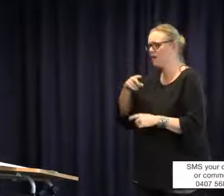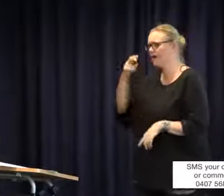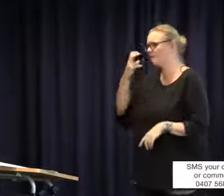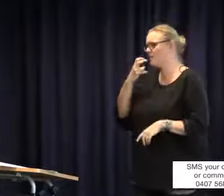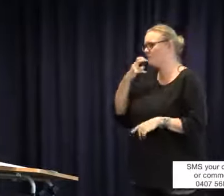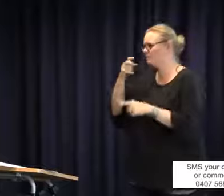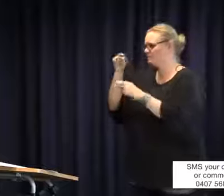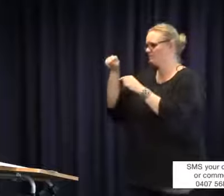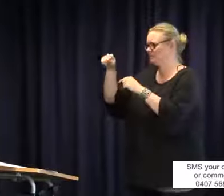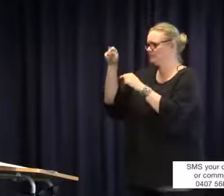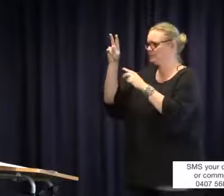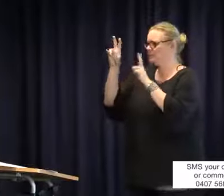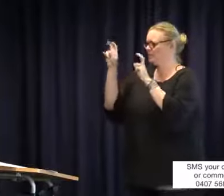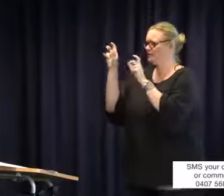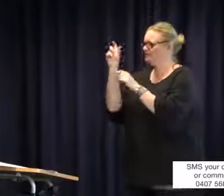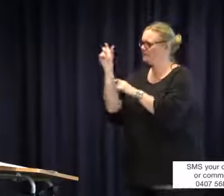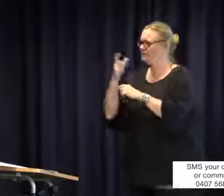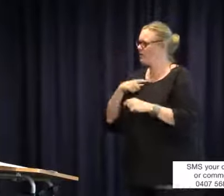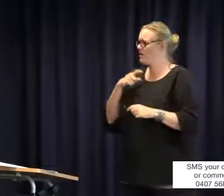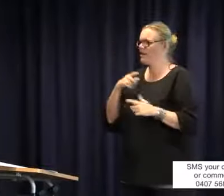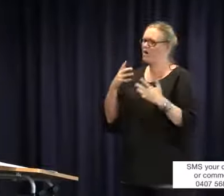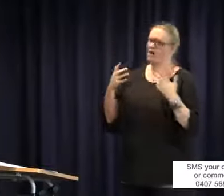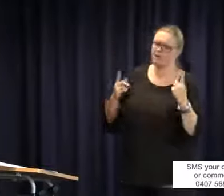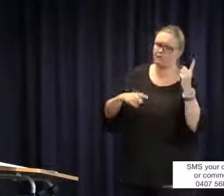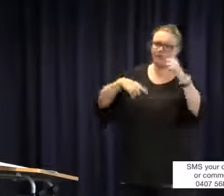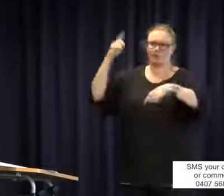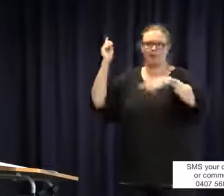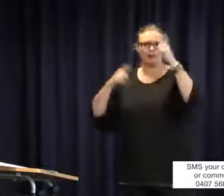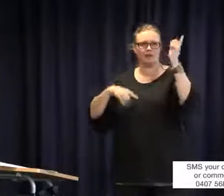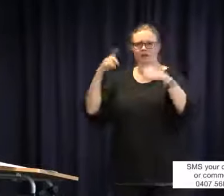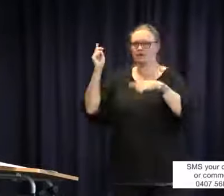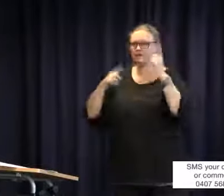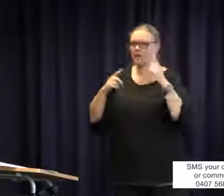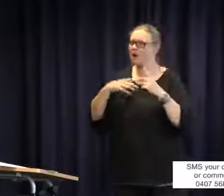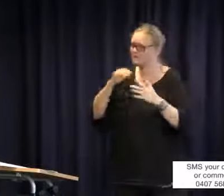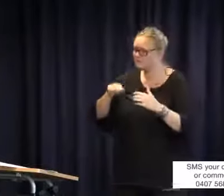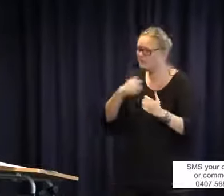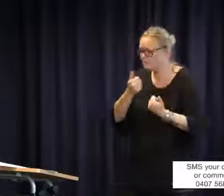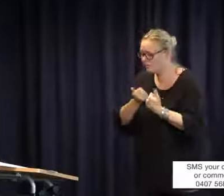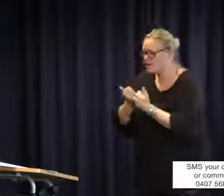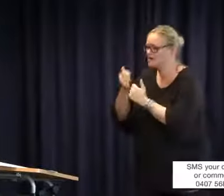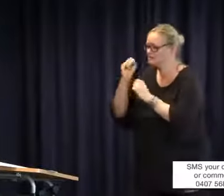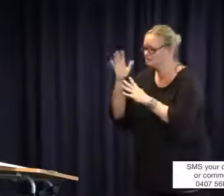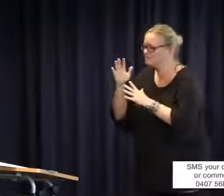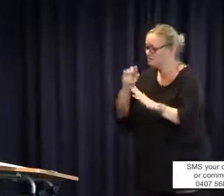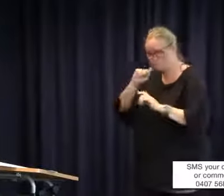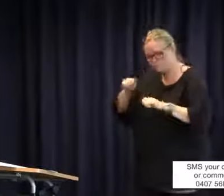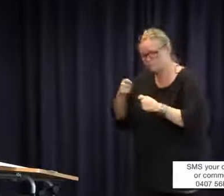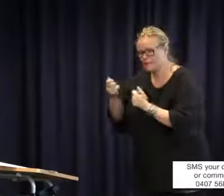set? I have asked the school that my younger child attends and we have debated the issue.